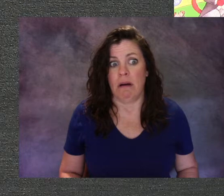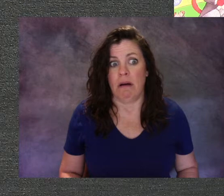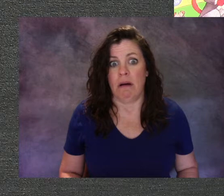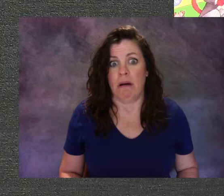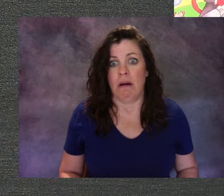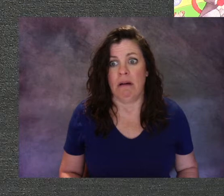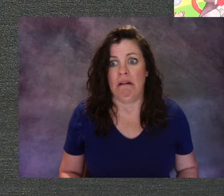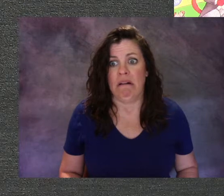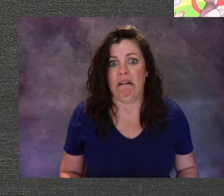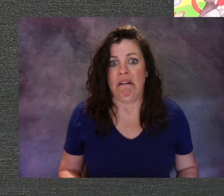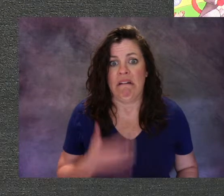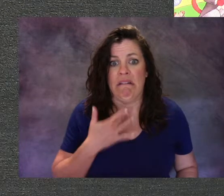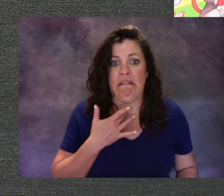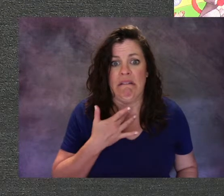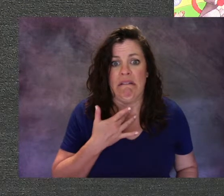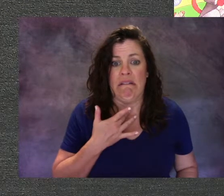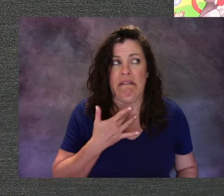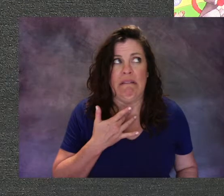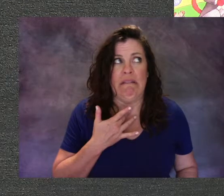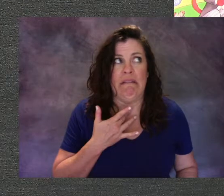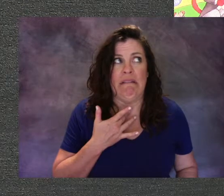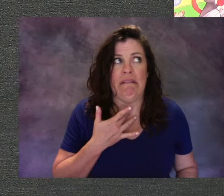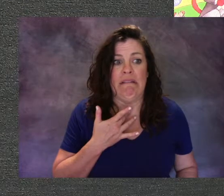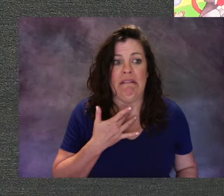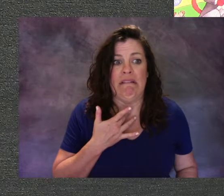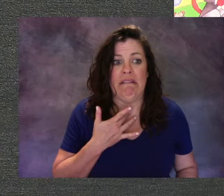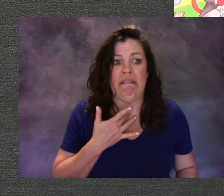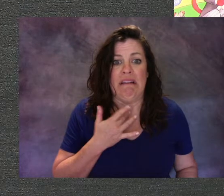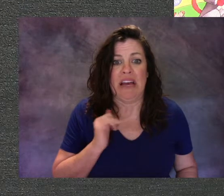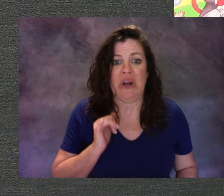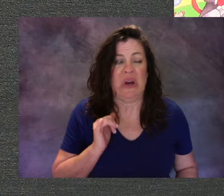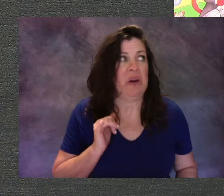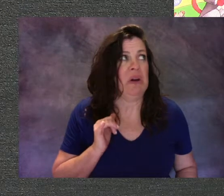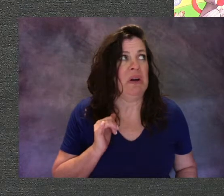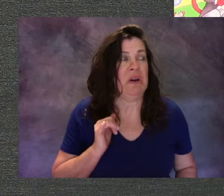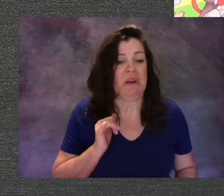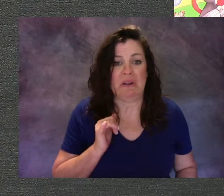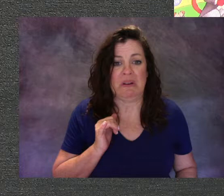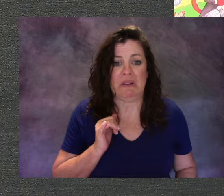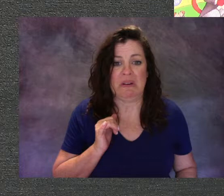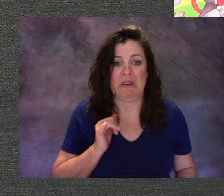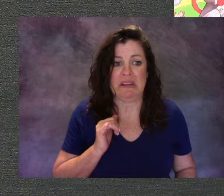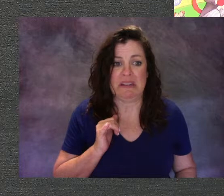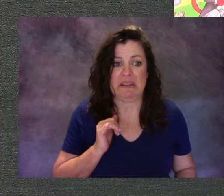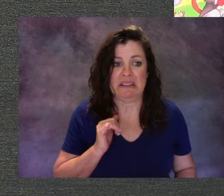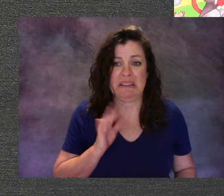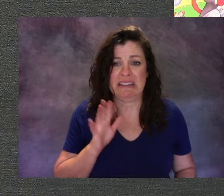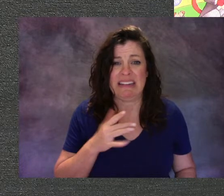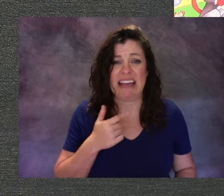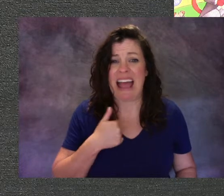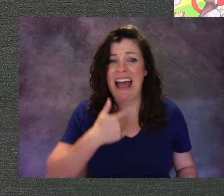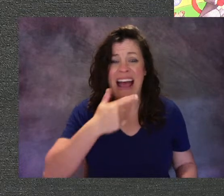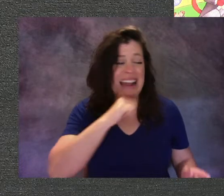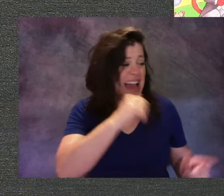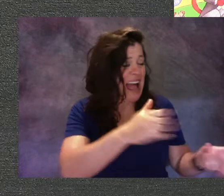Oh boy. I thought I grabbed a Kleenex,